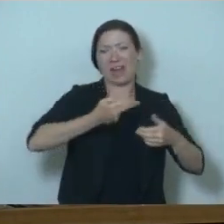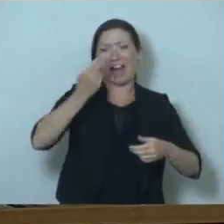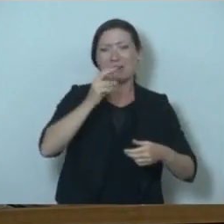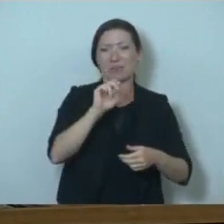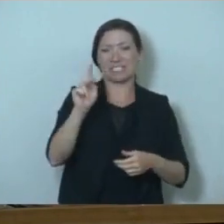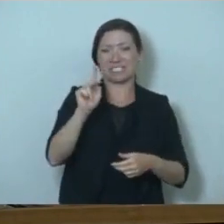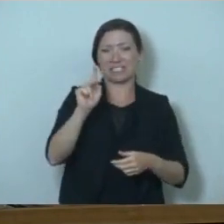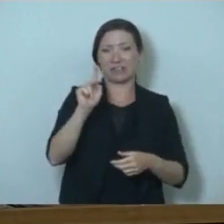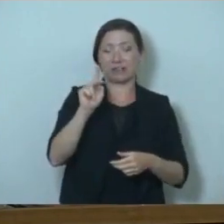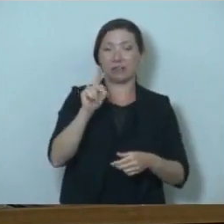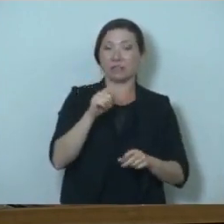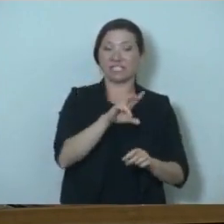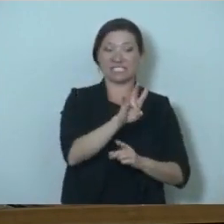HIGH RISK AREAS.